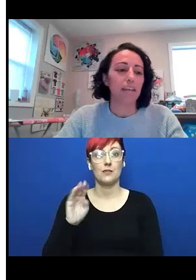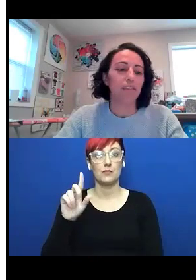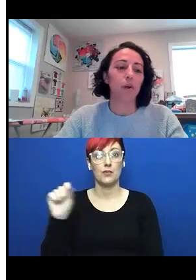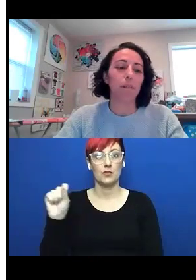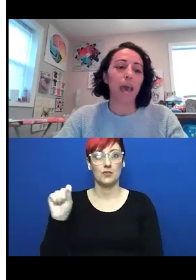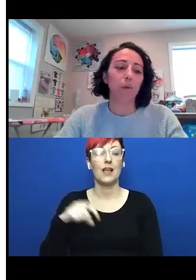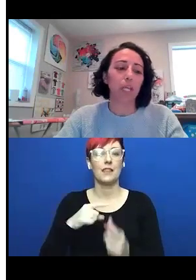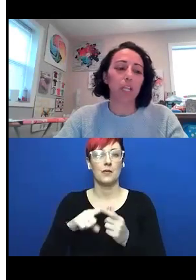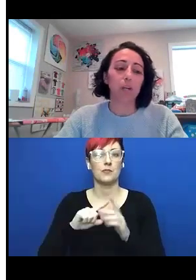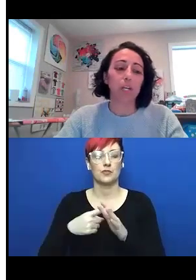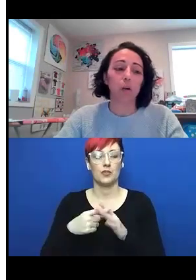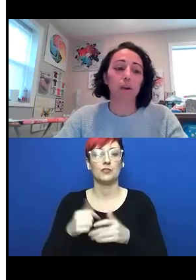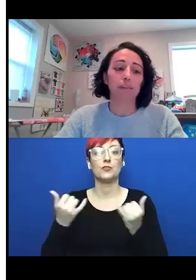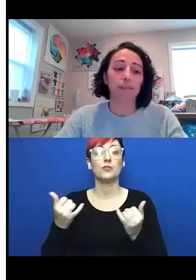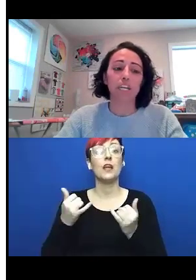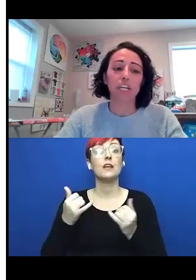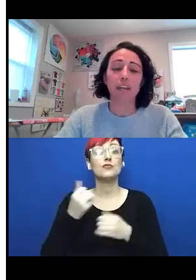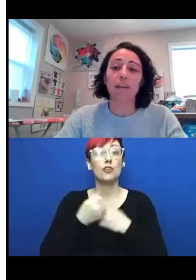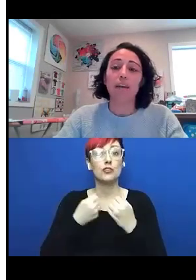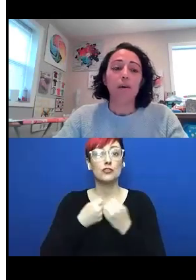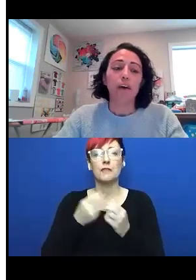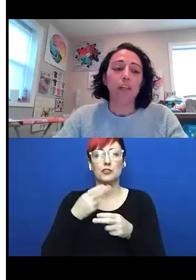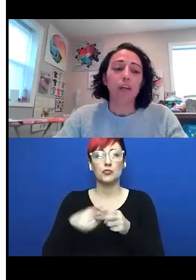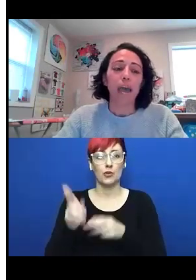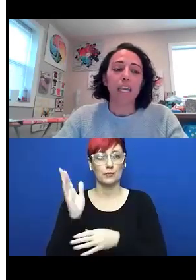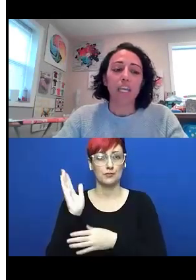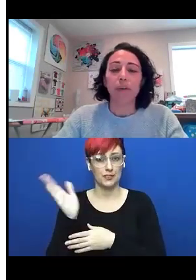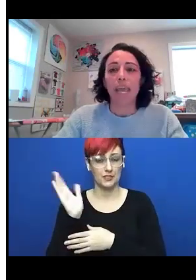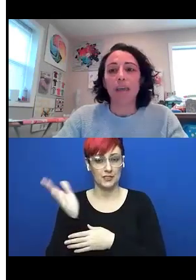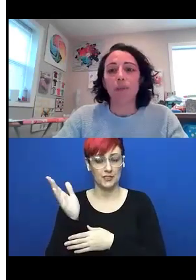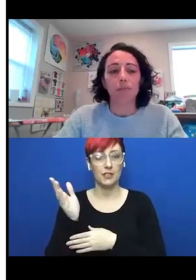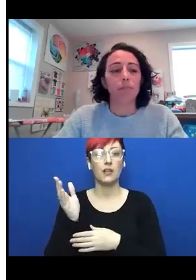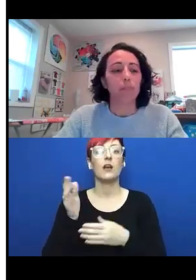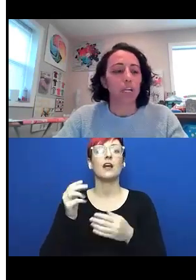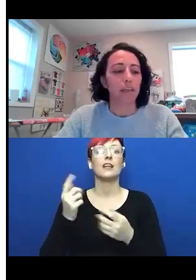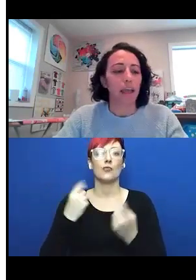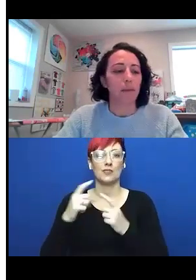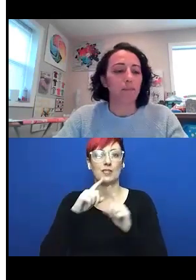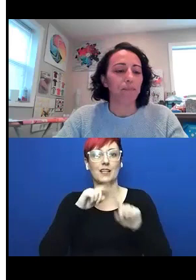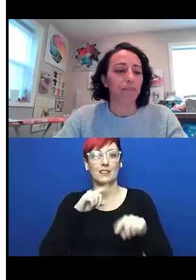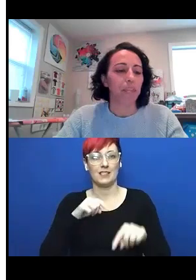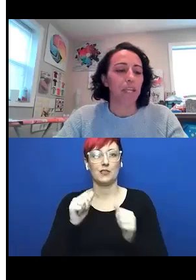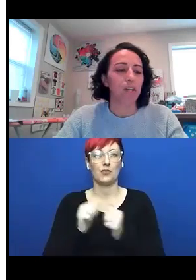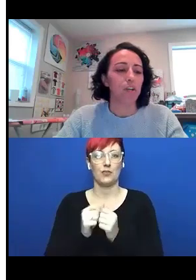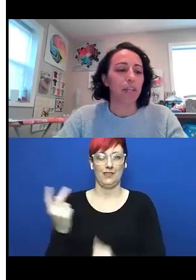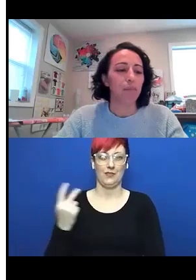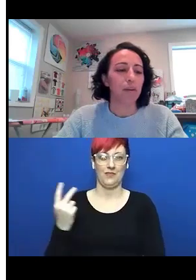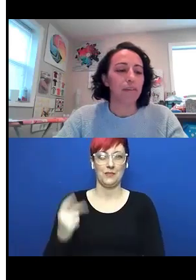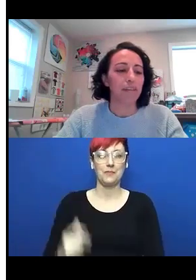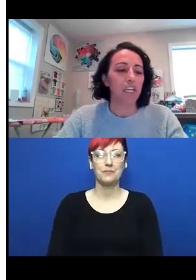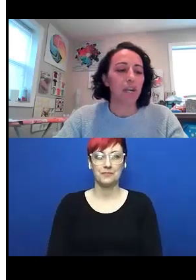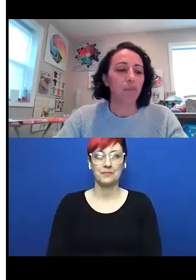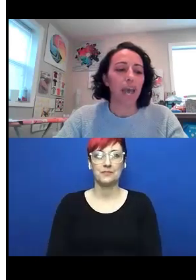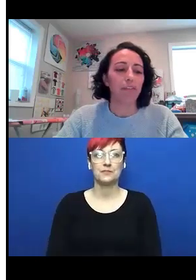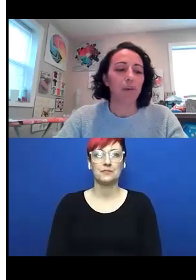Today's format will include a short presentation followed by Q and A with Michelle and I. During the presentation we have Q